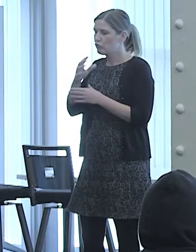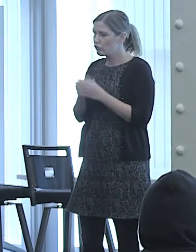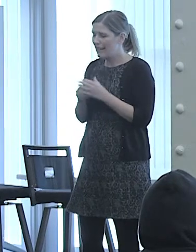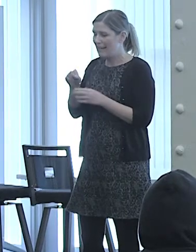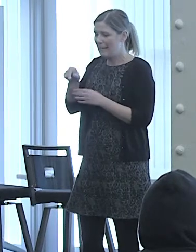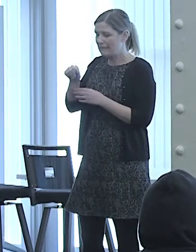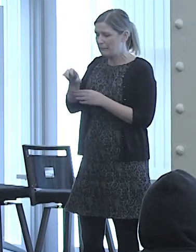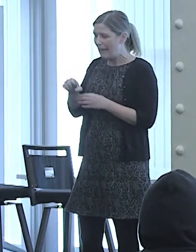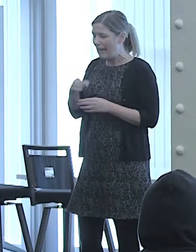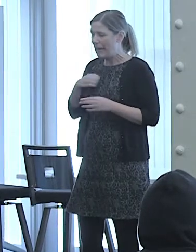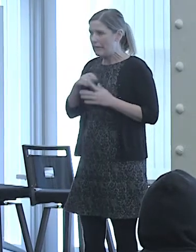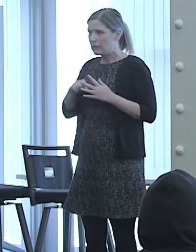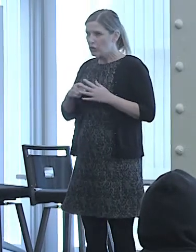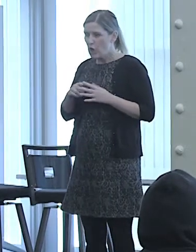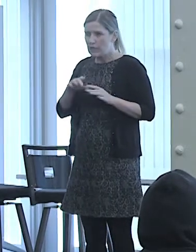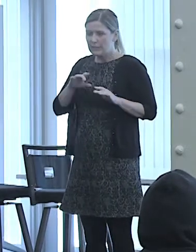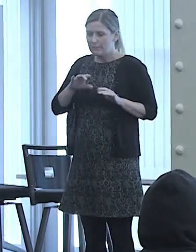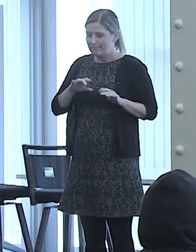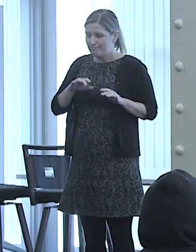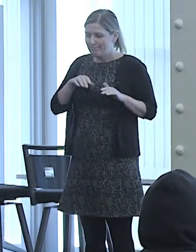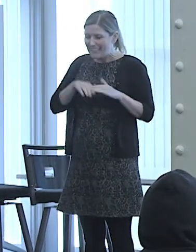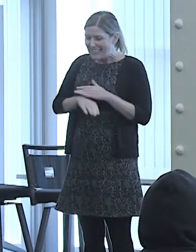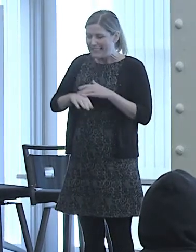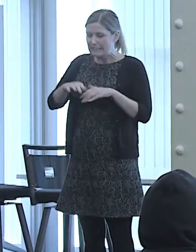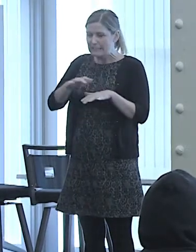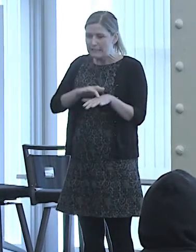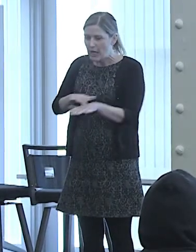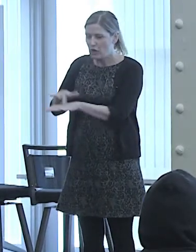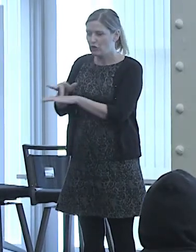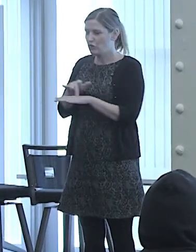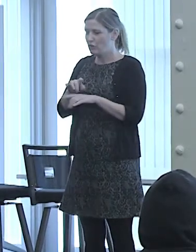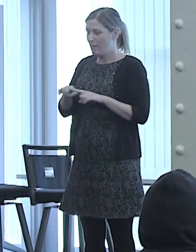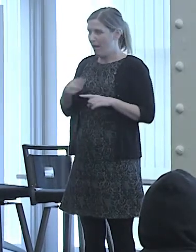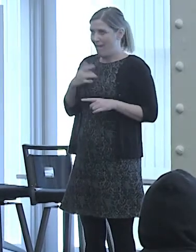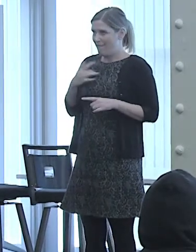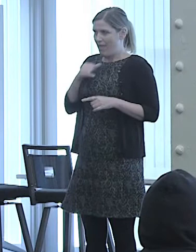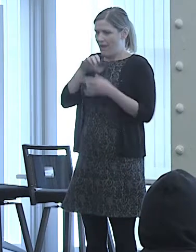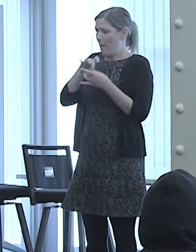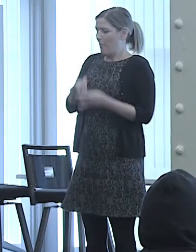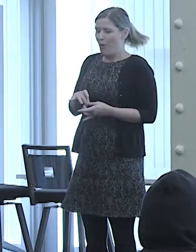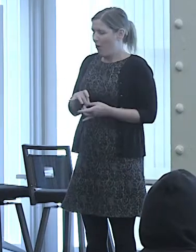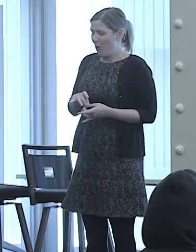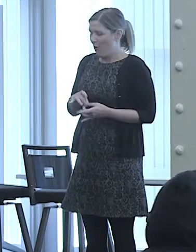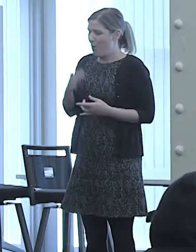I don't really belong, not just because I'm out as disabled, but because I've gone through a long struggle